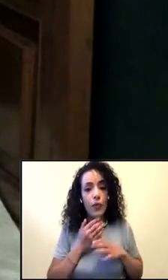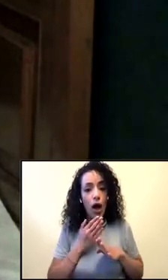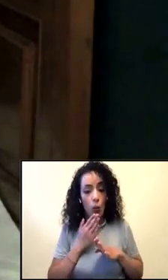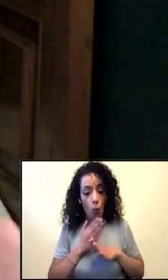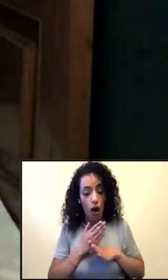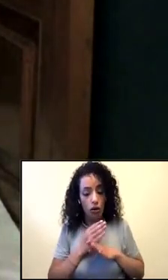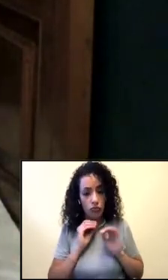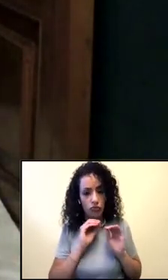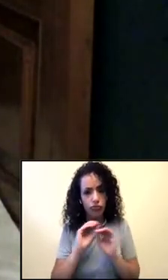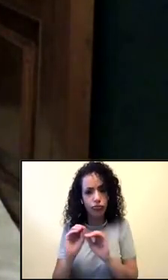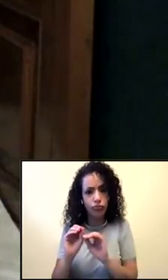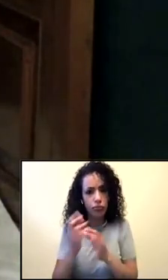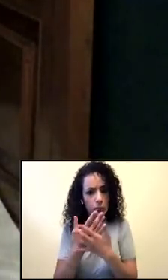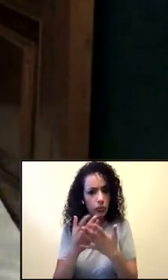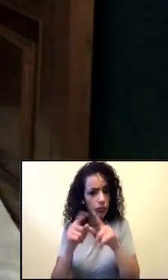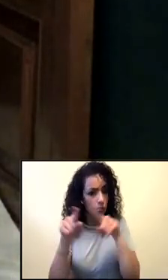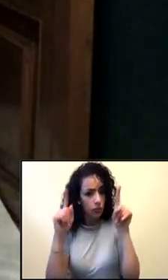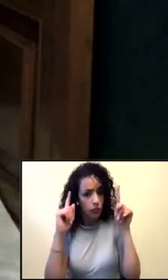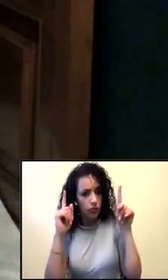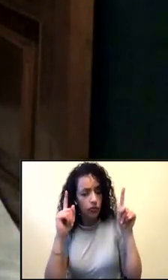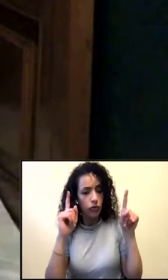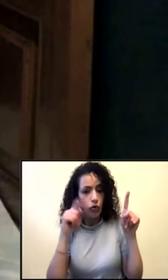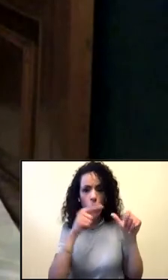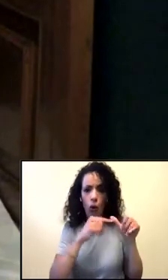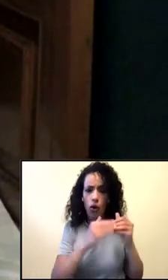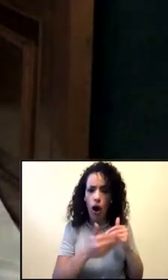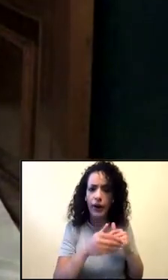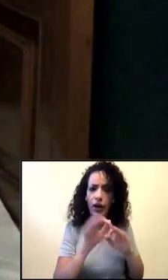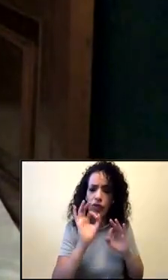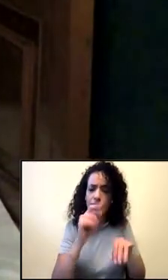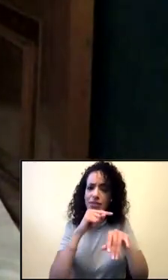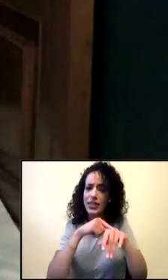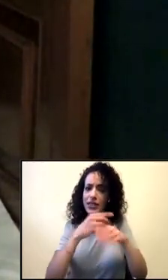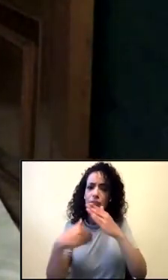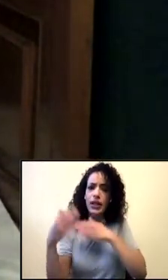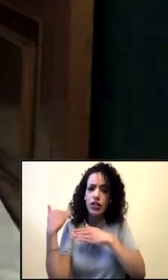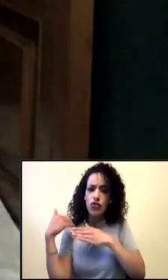as an archive of a particular time which is embodied which is sensorial,